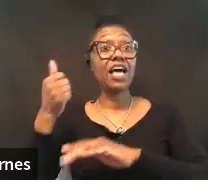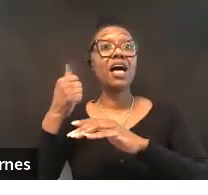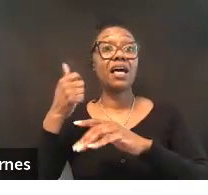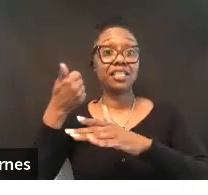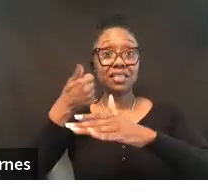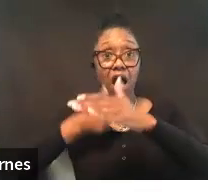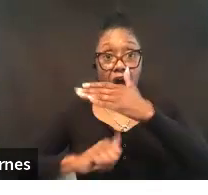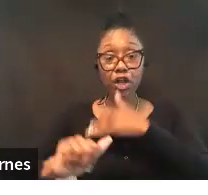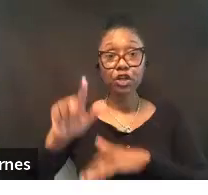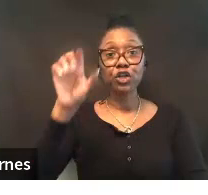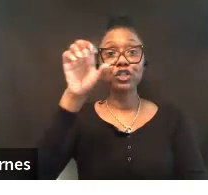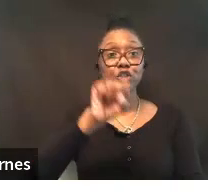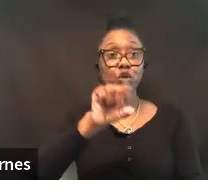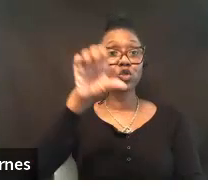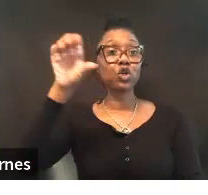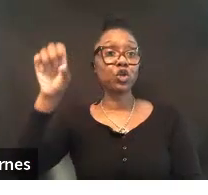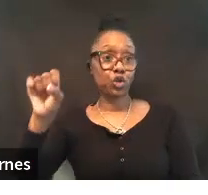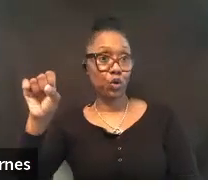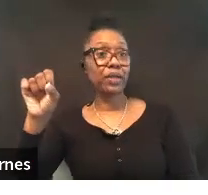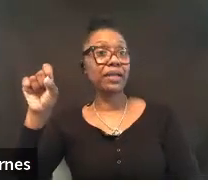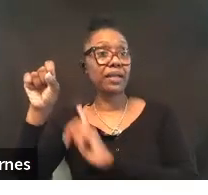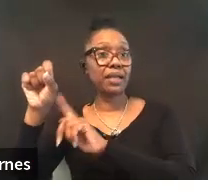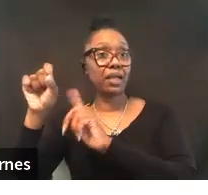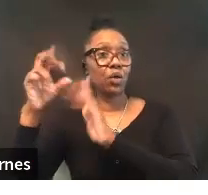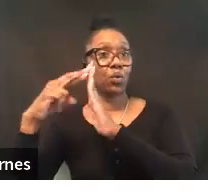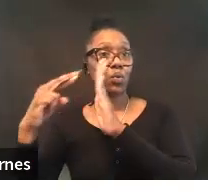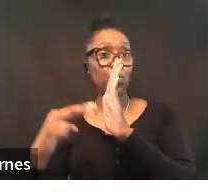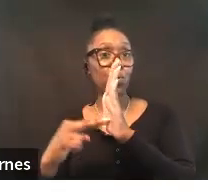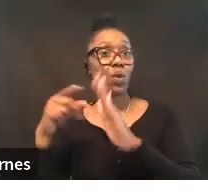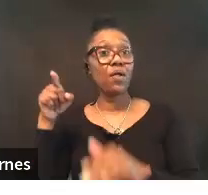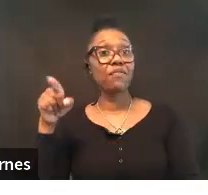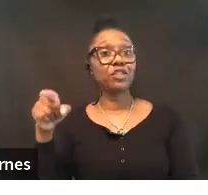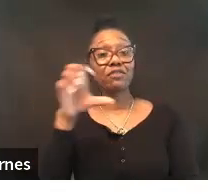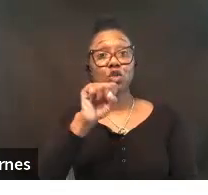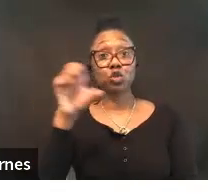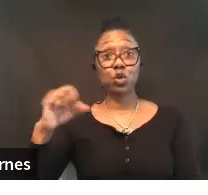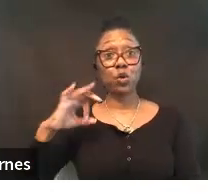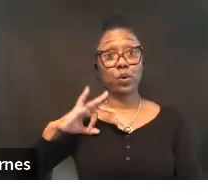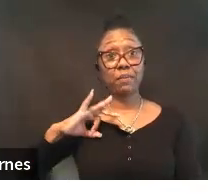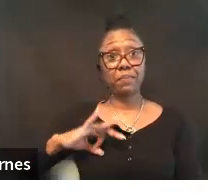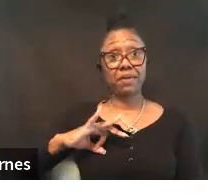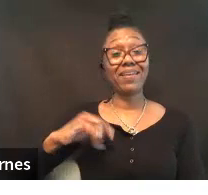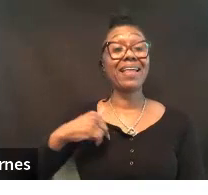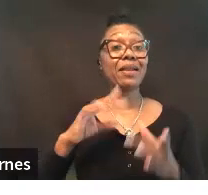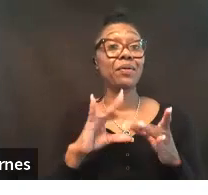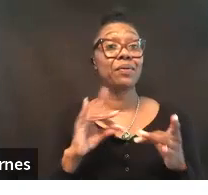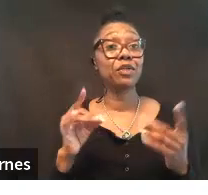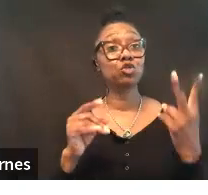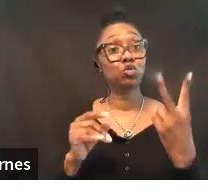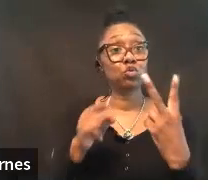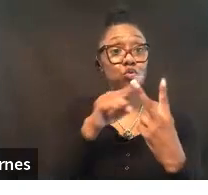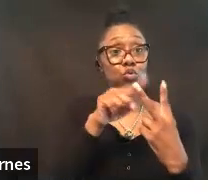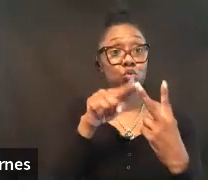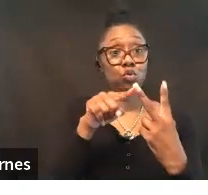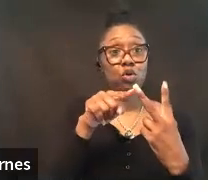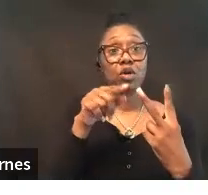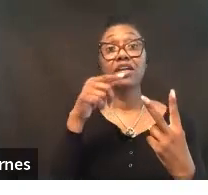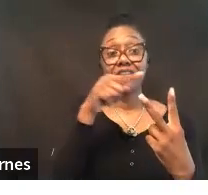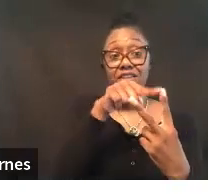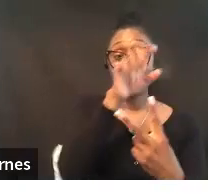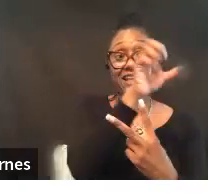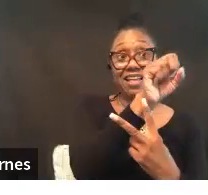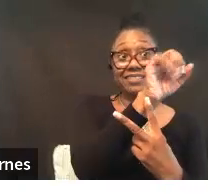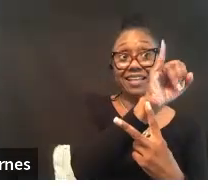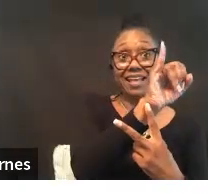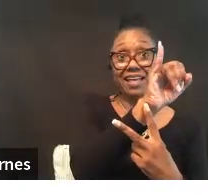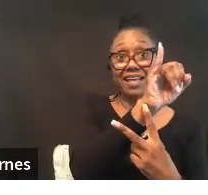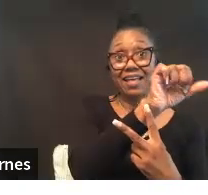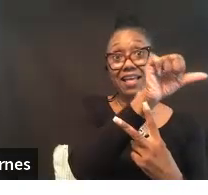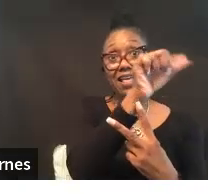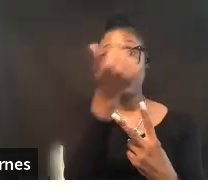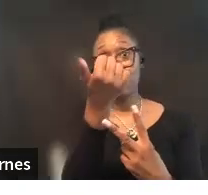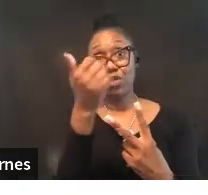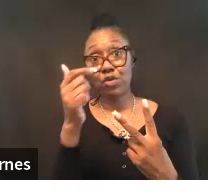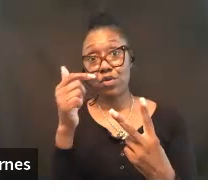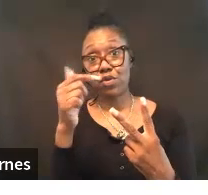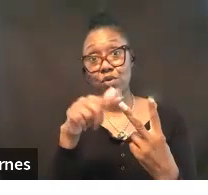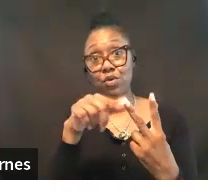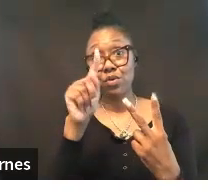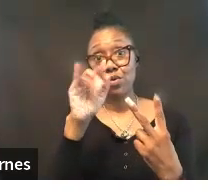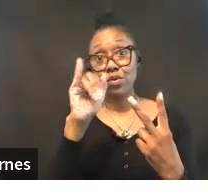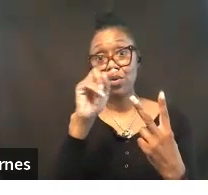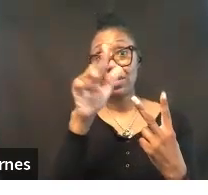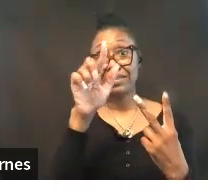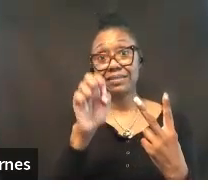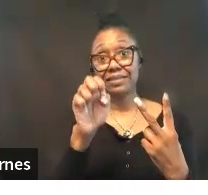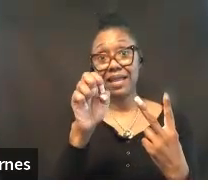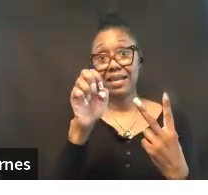That you are receiving one of those Social Security disability benefits. And I mentioned 2 of those which might be SSI and then one of the title 2 benefits and I mentioned SSDI.